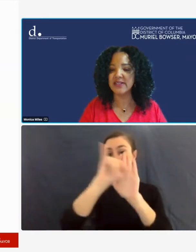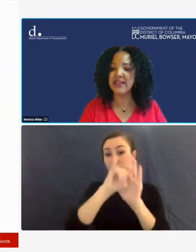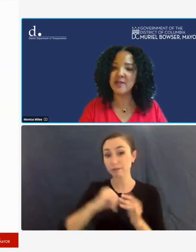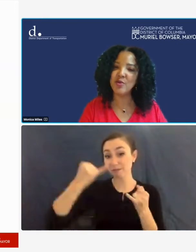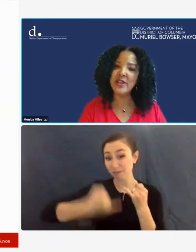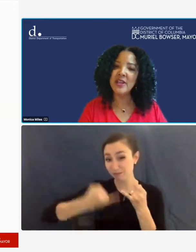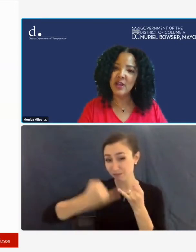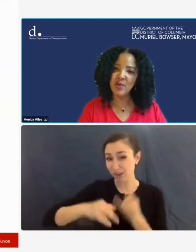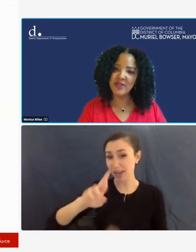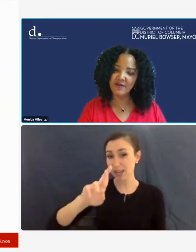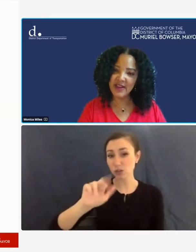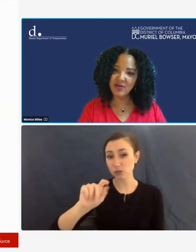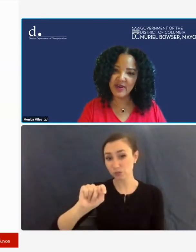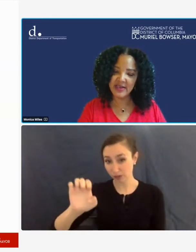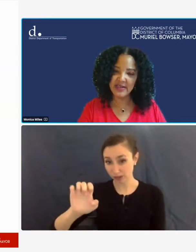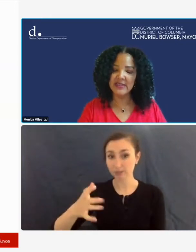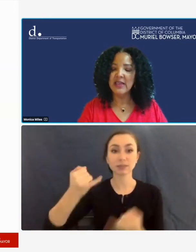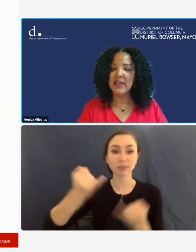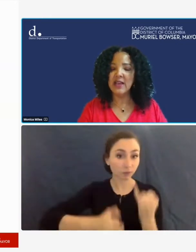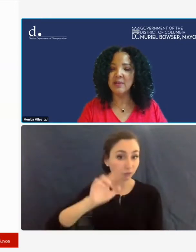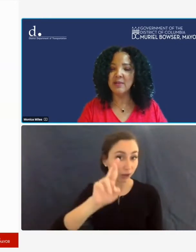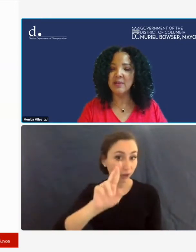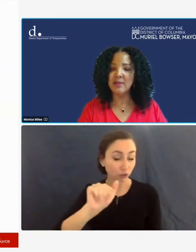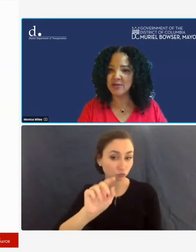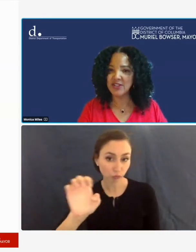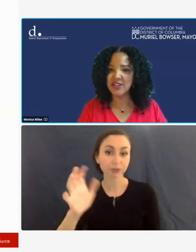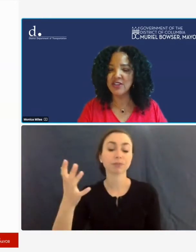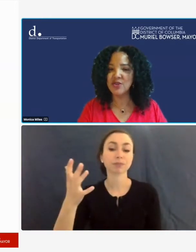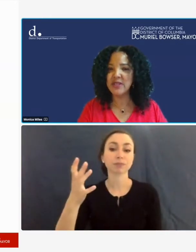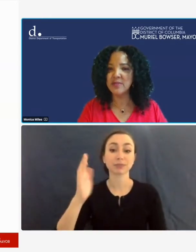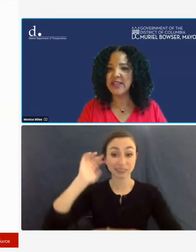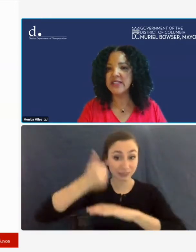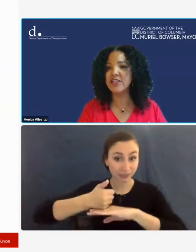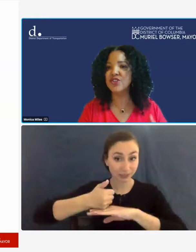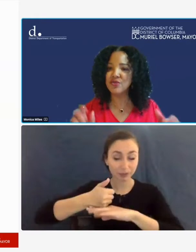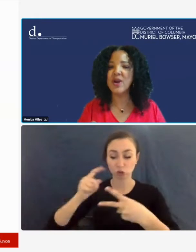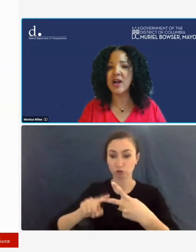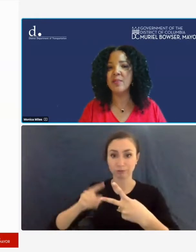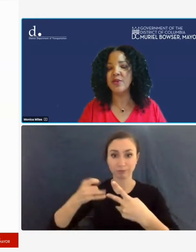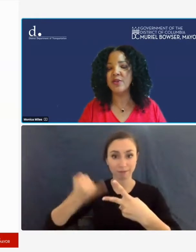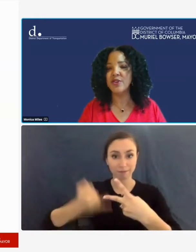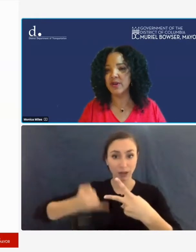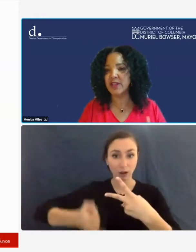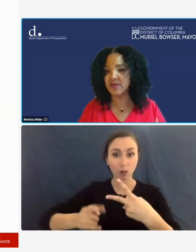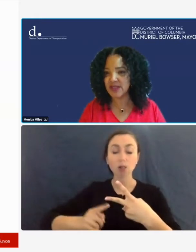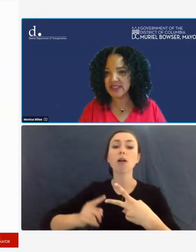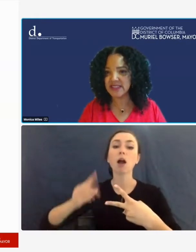the point where the final rate is is established then you would basically true up your invoices